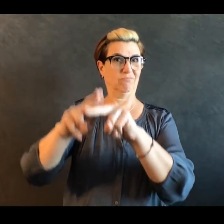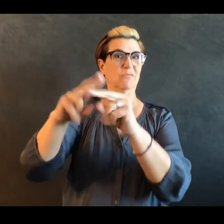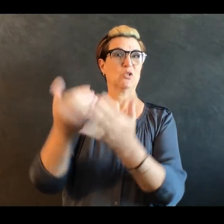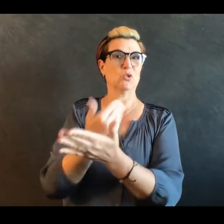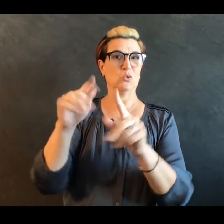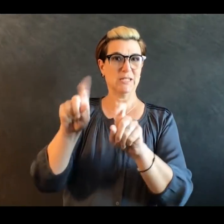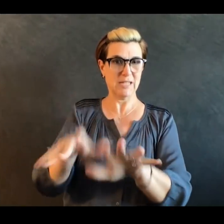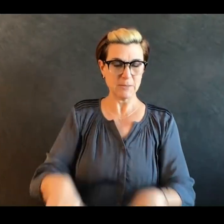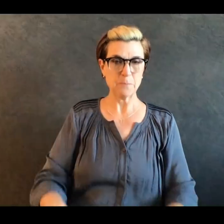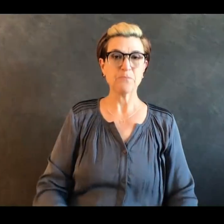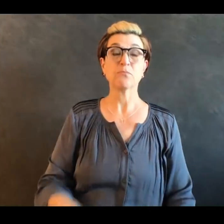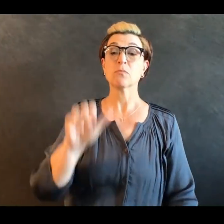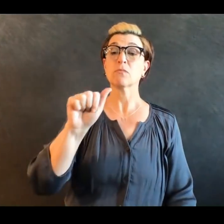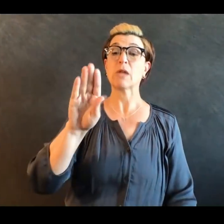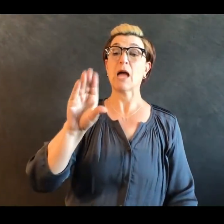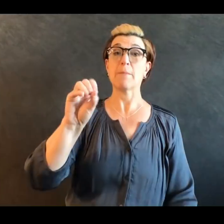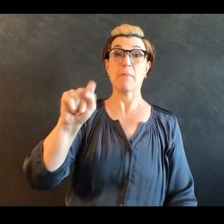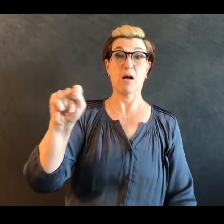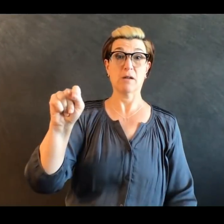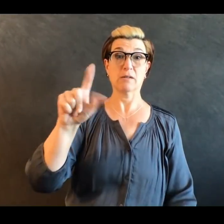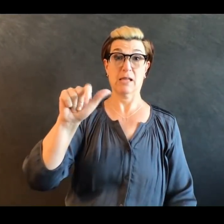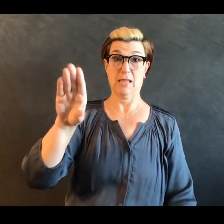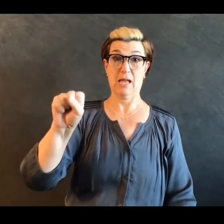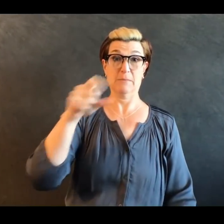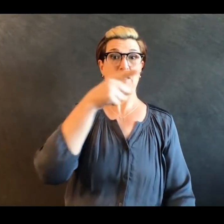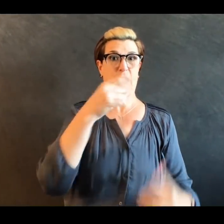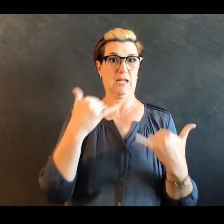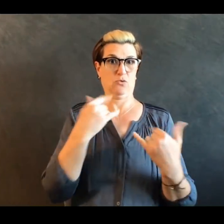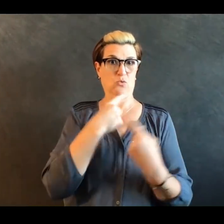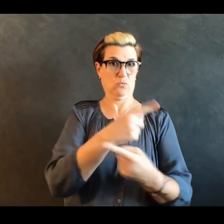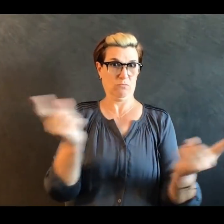developed an antibody test that will determine if someone has been previously